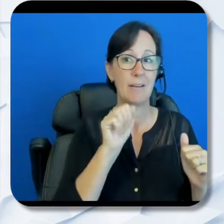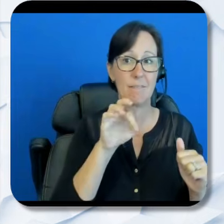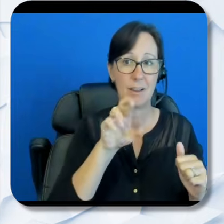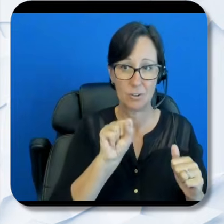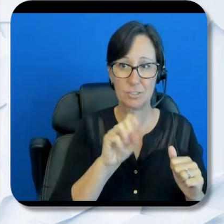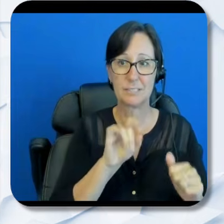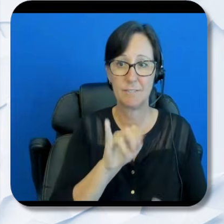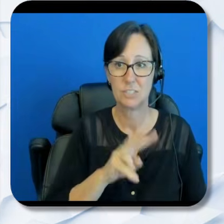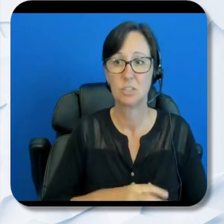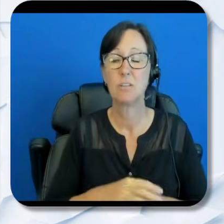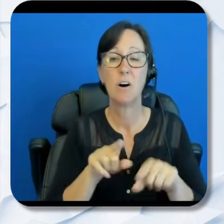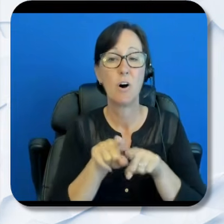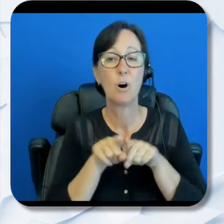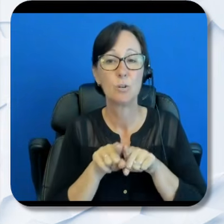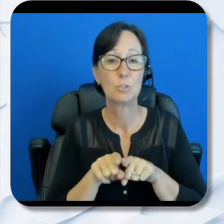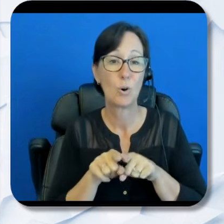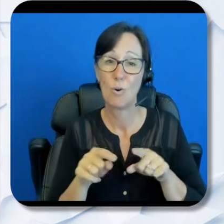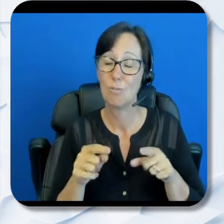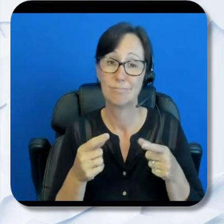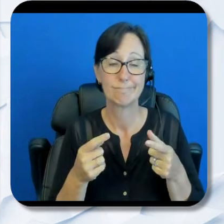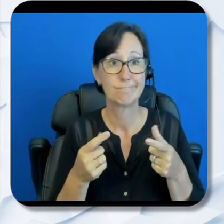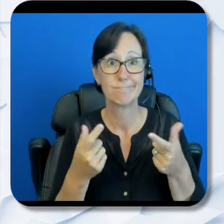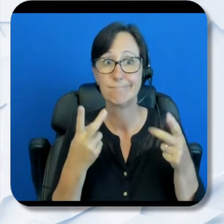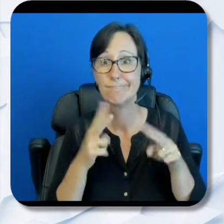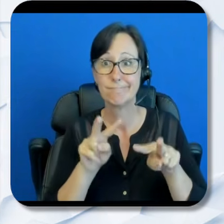And we have, what we hope is going to be a great, agenda for us today.